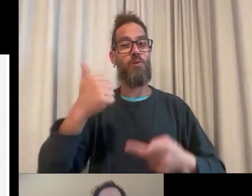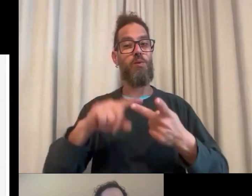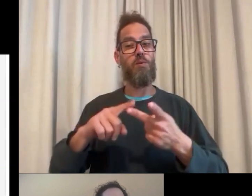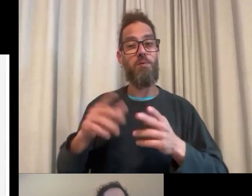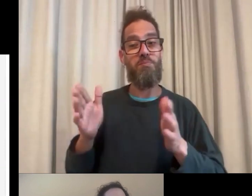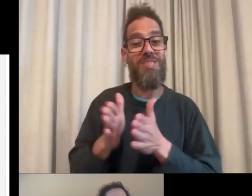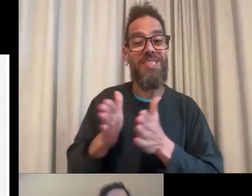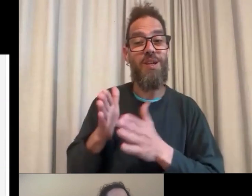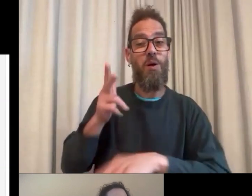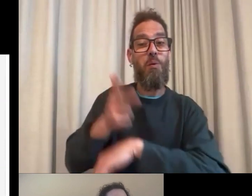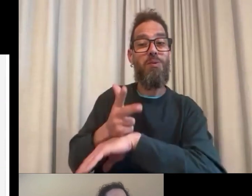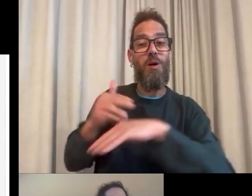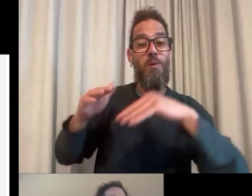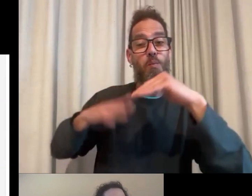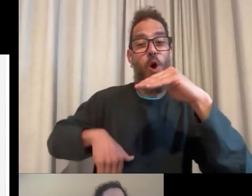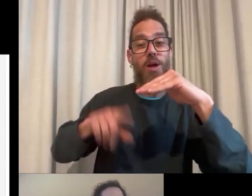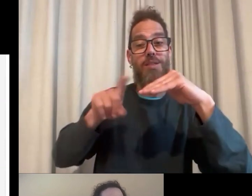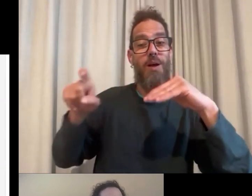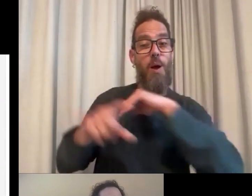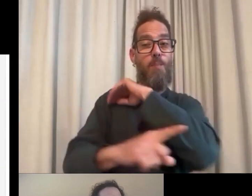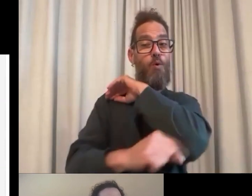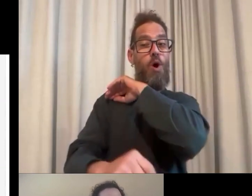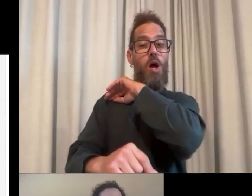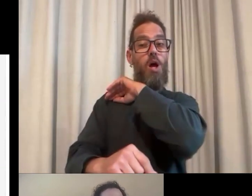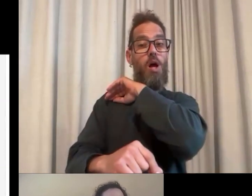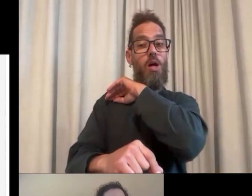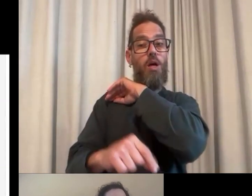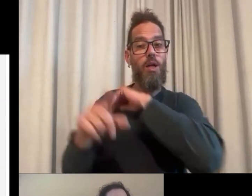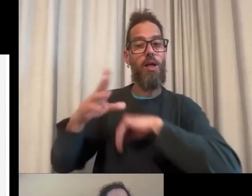And then even small federally regulated businesses